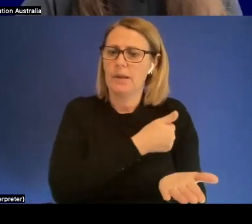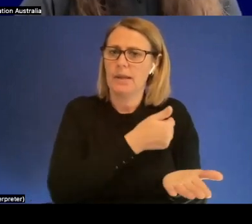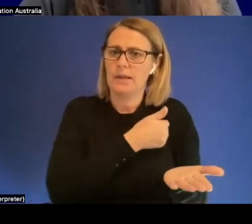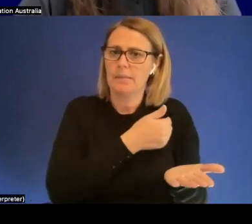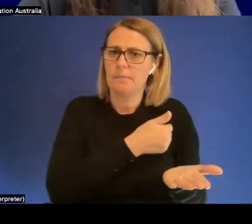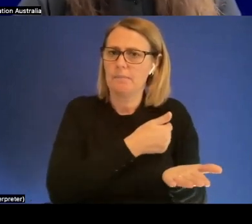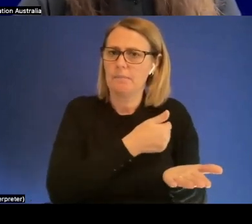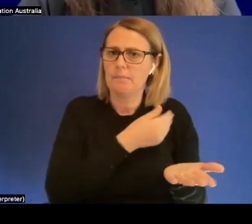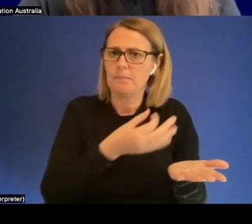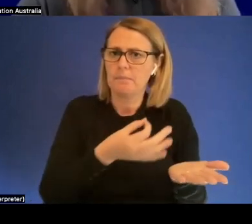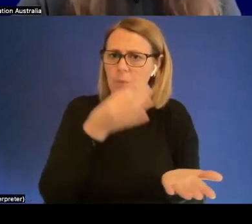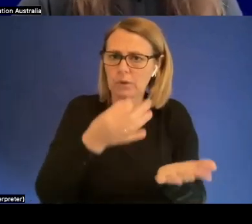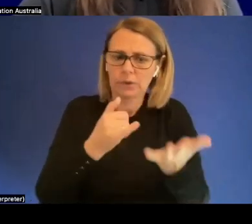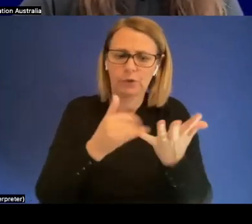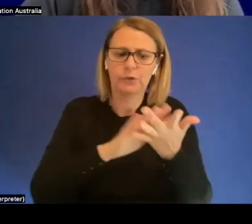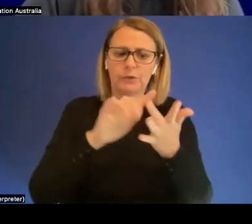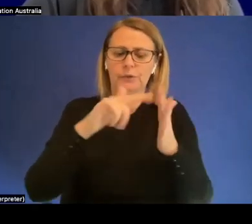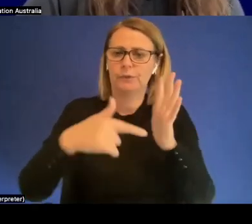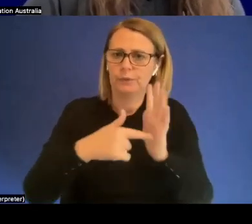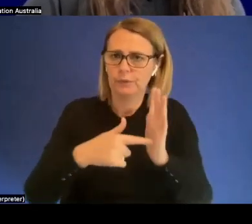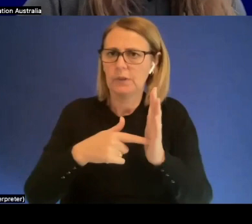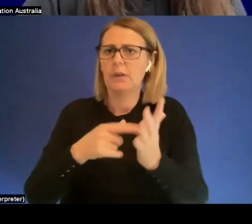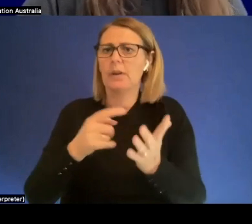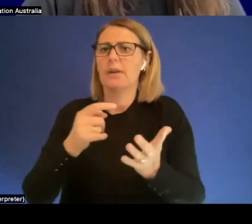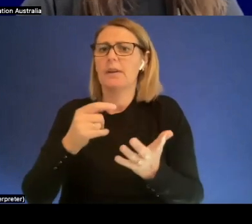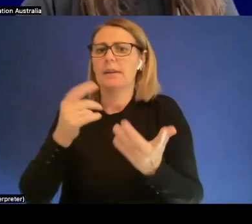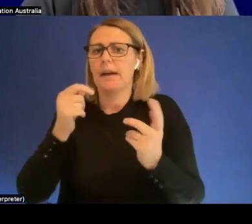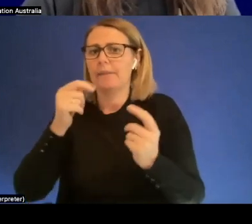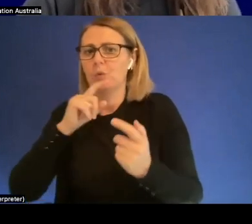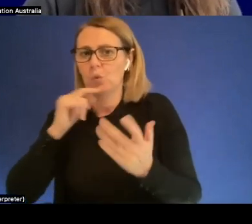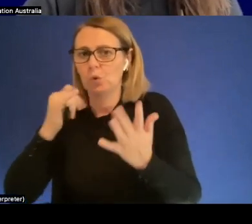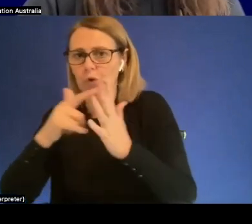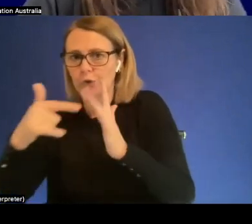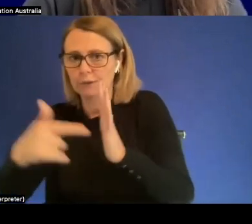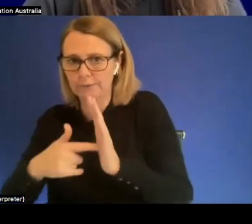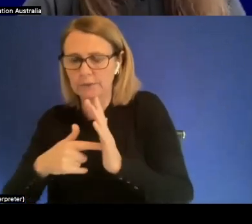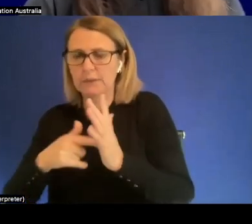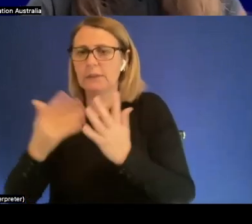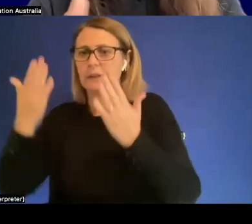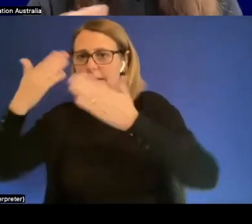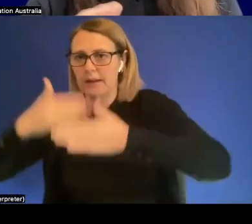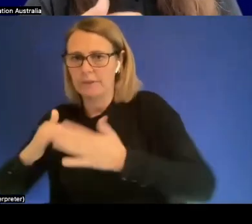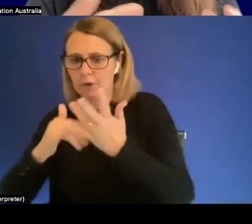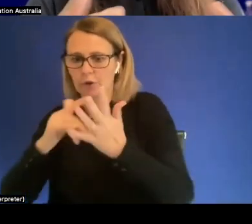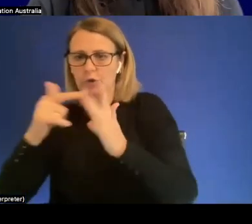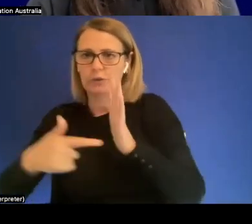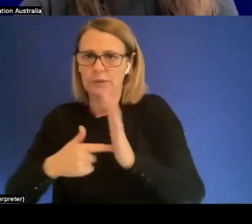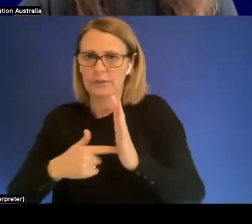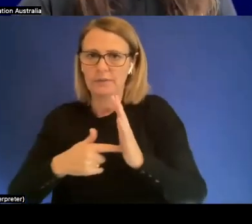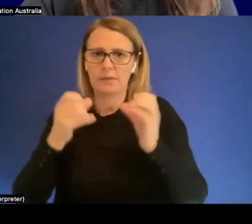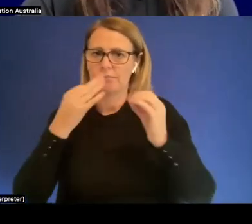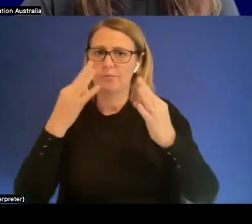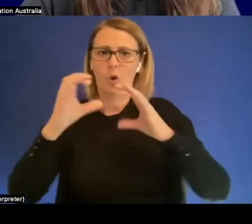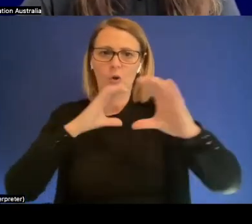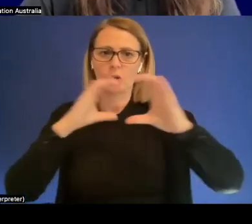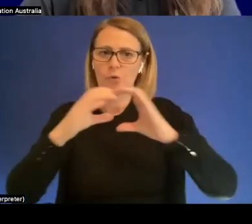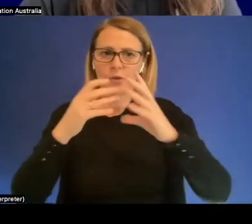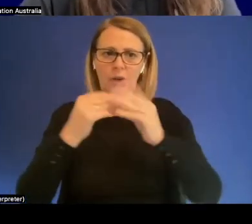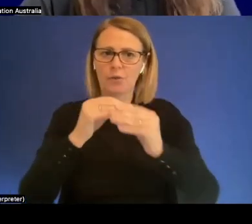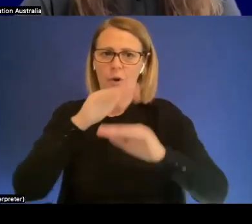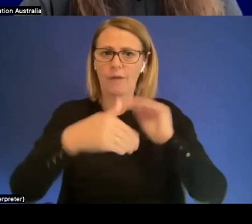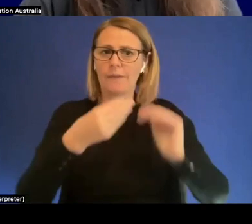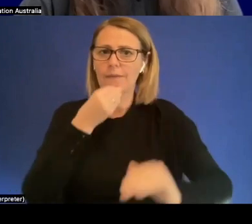afternoon shift and evening shift and the lack of communication there to know that Hunter was